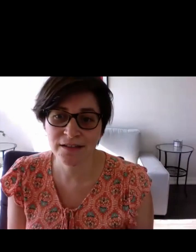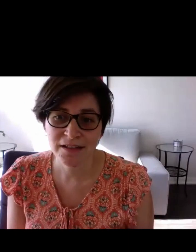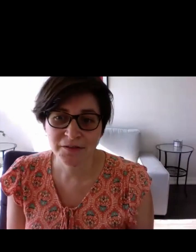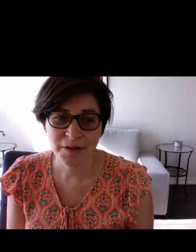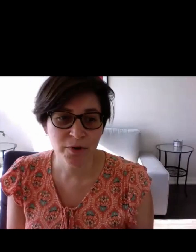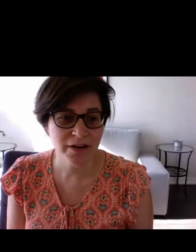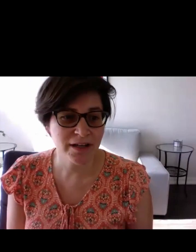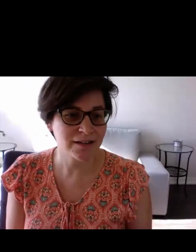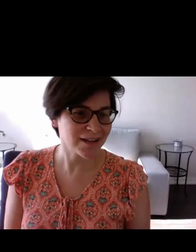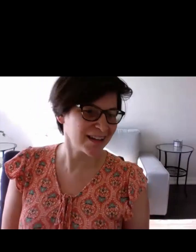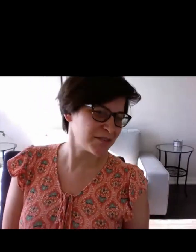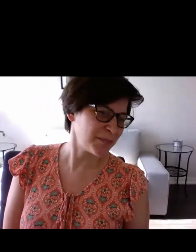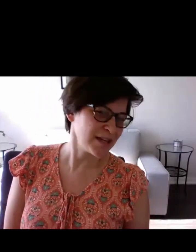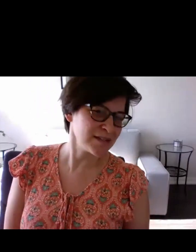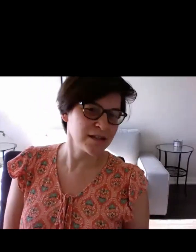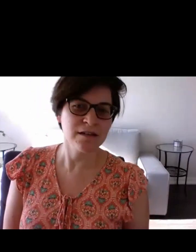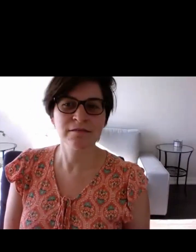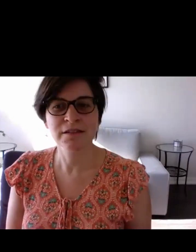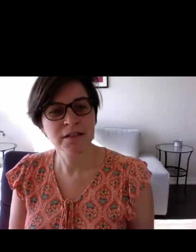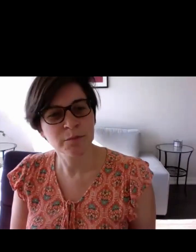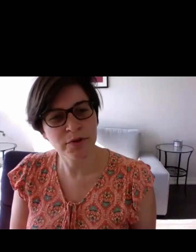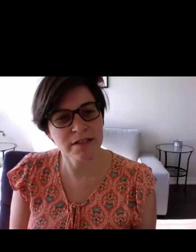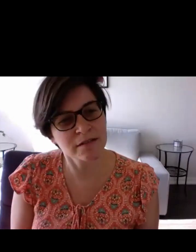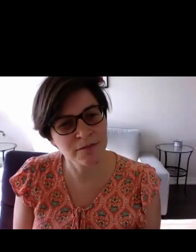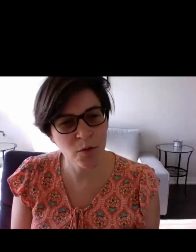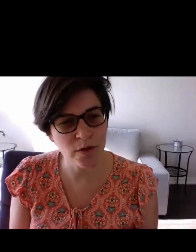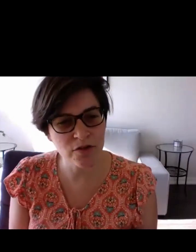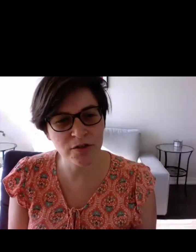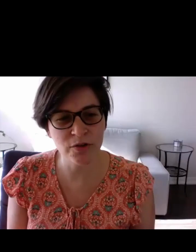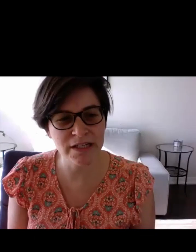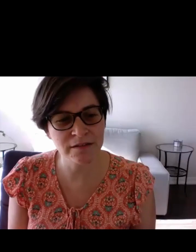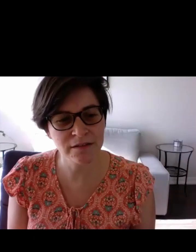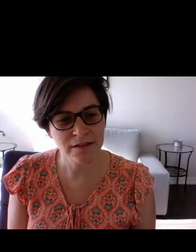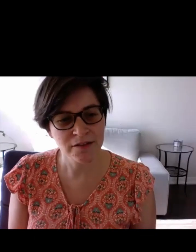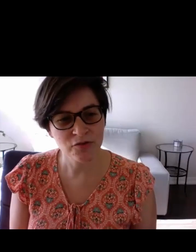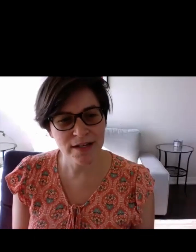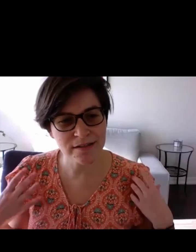I am wearing kind of a paisley print orange and green dress.